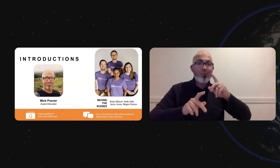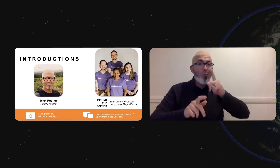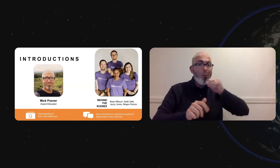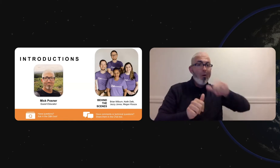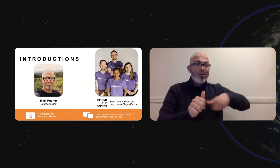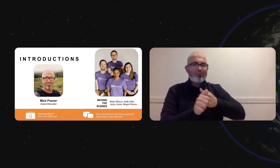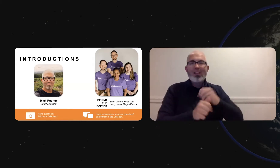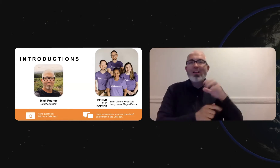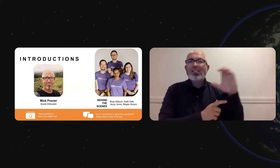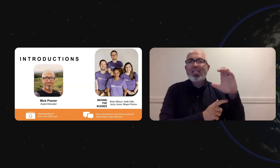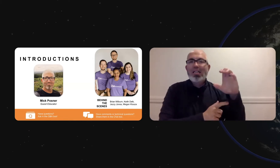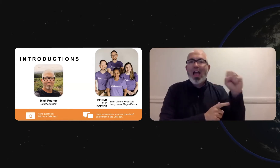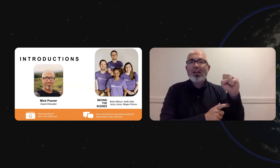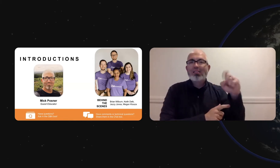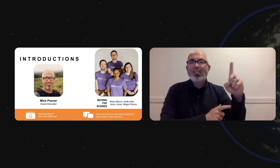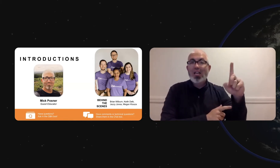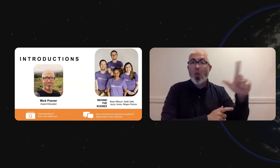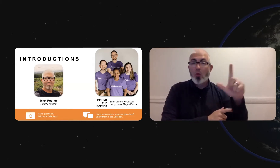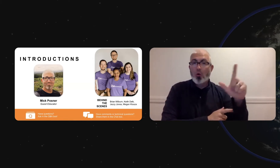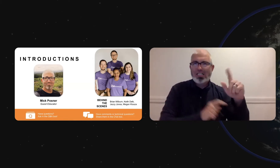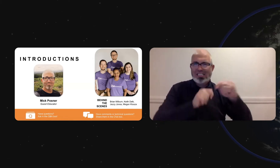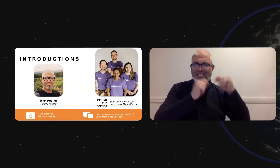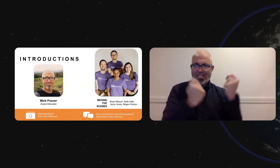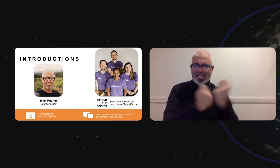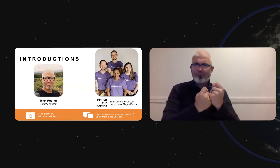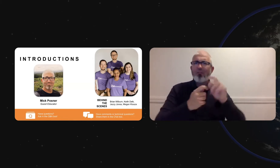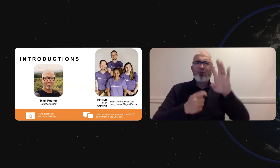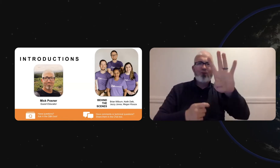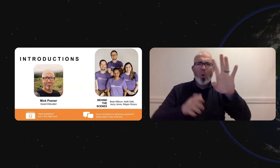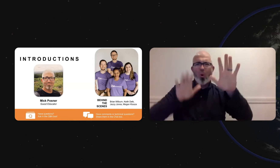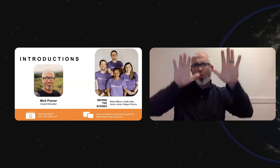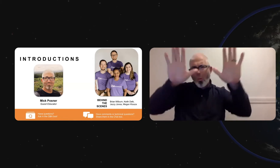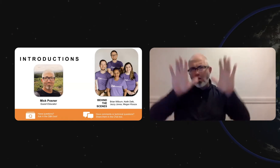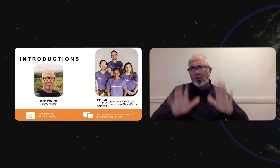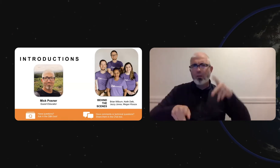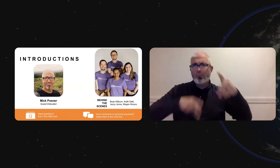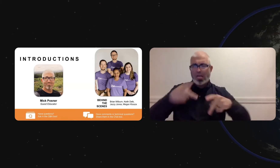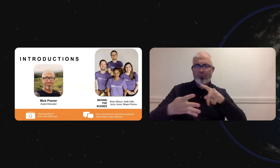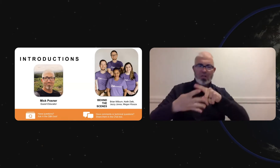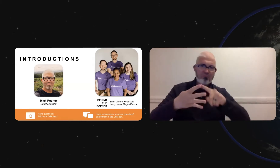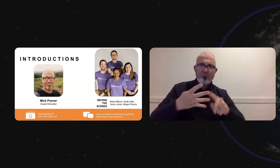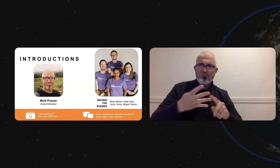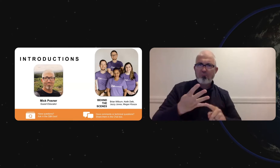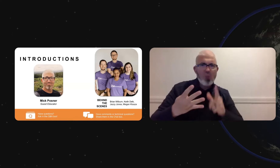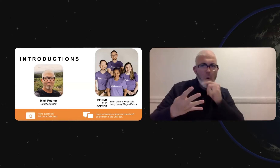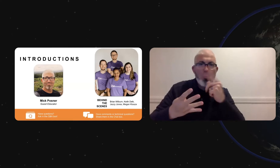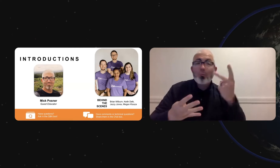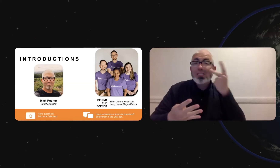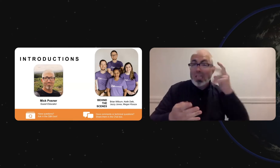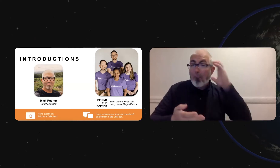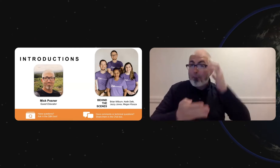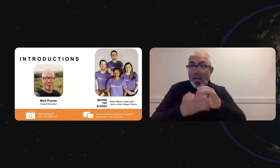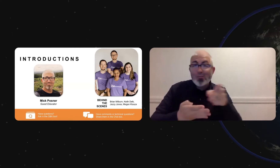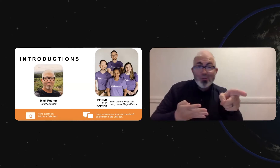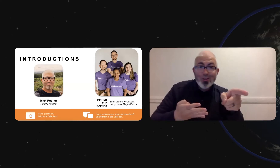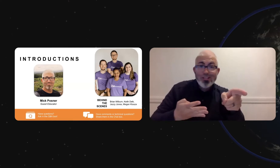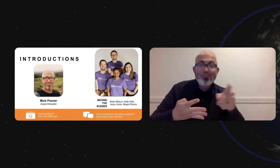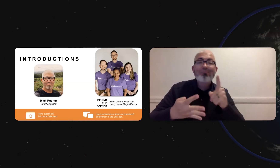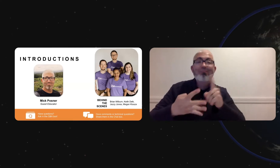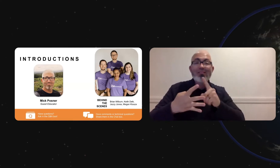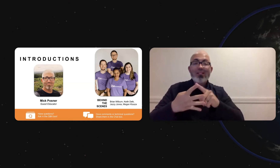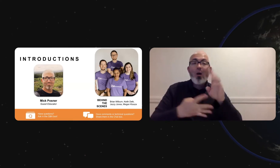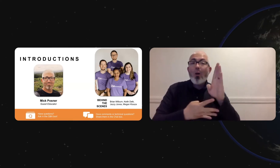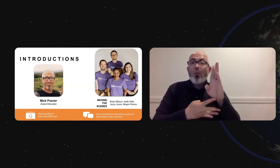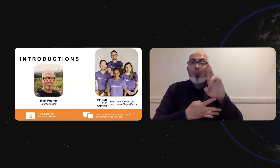On the PowerPoint you can see a picture of those folks who are working really hard behind